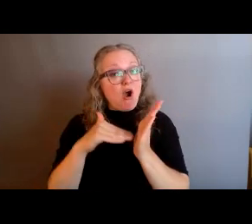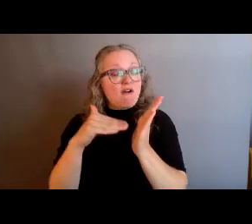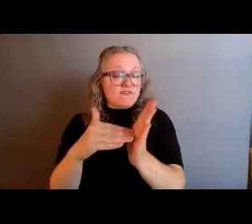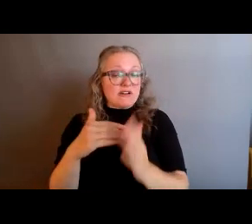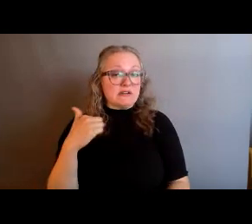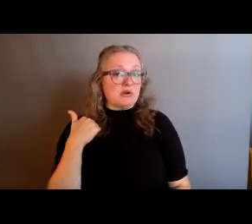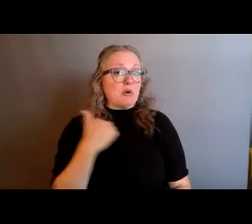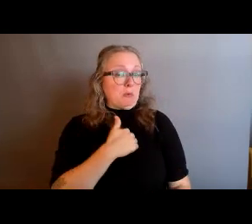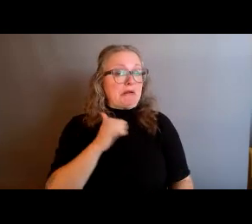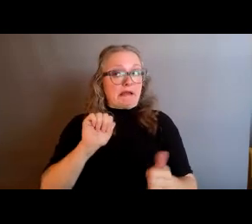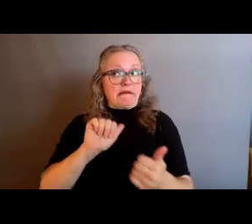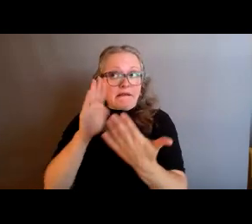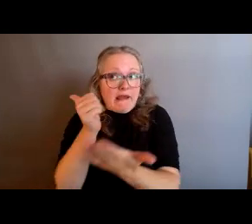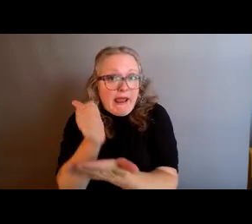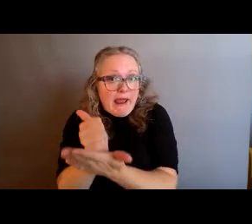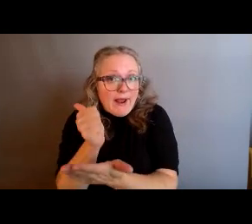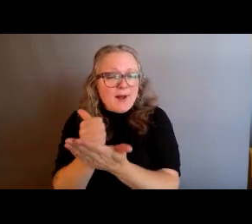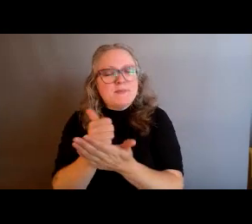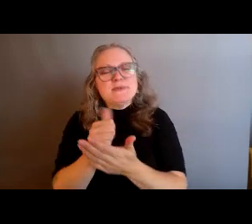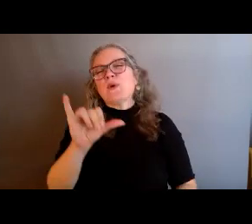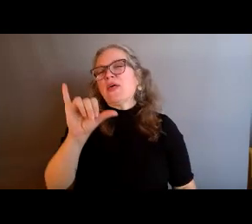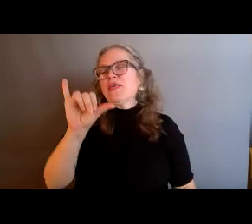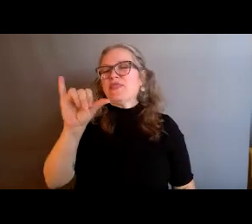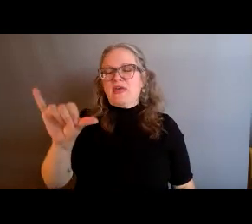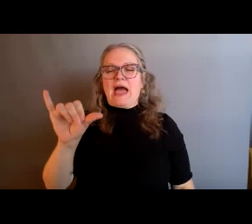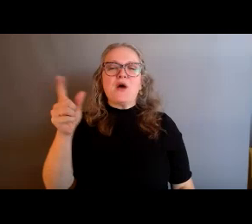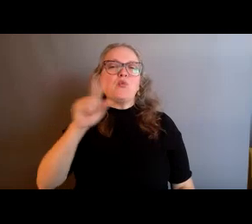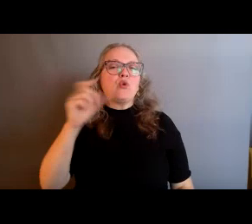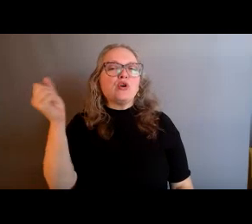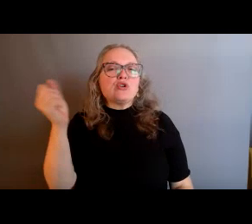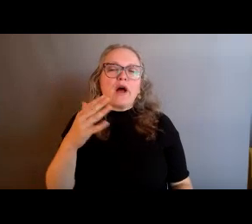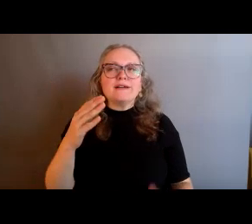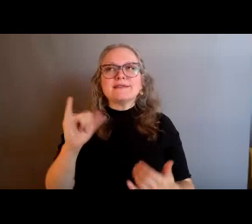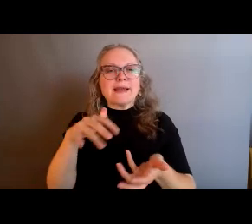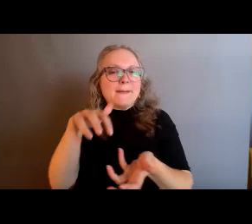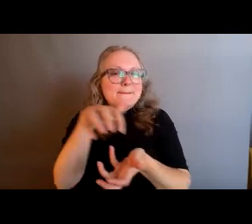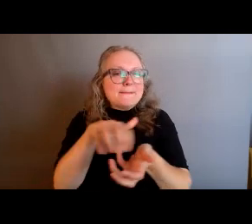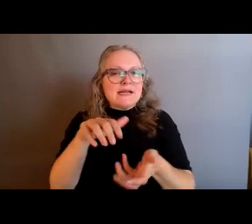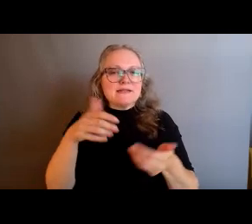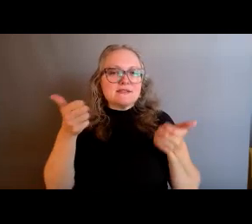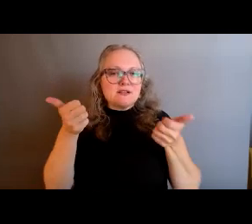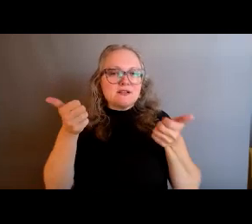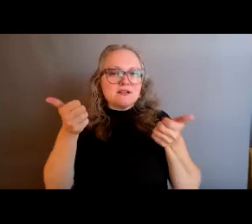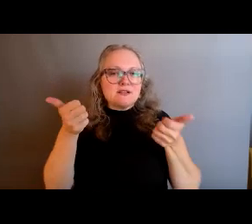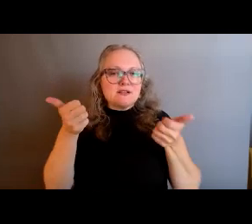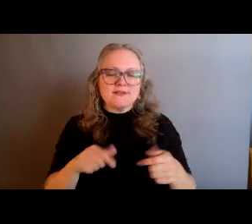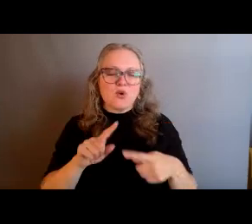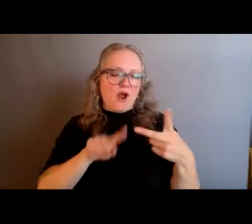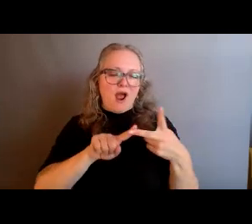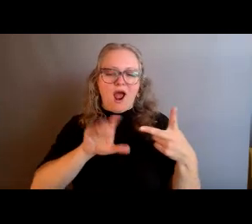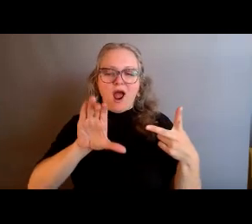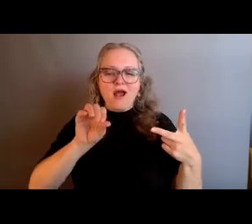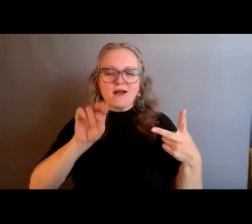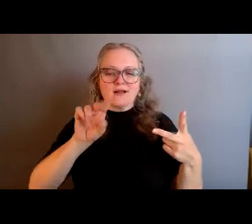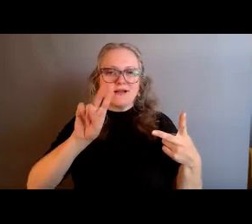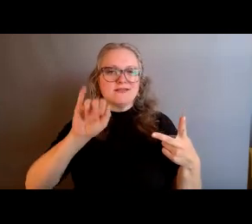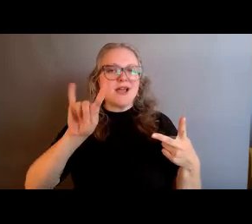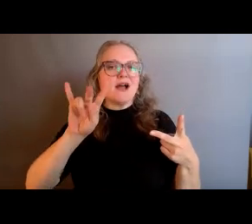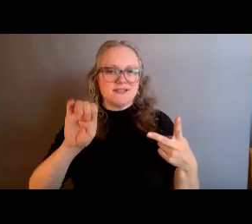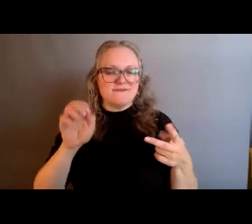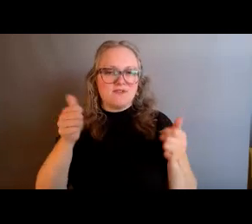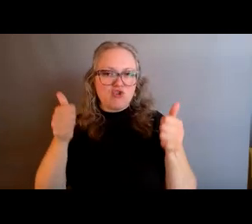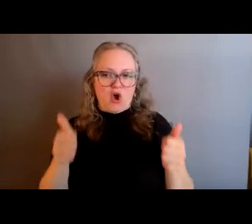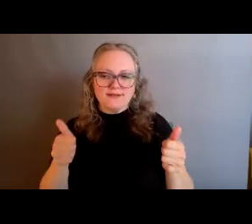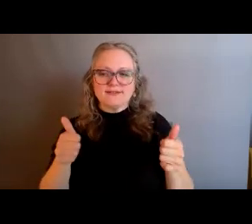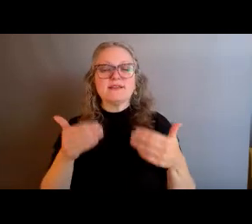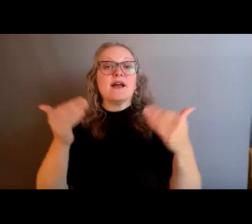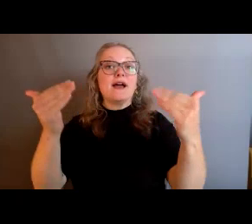give us more likely a conductive or mixed loss. Now we go to Type C, we push on the eardrum, but